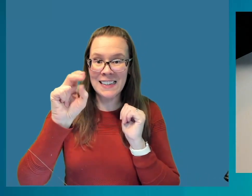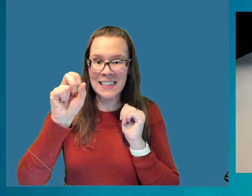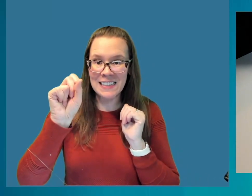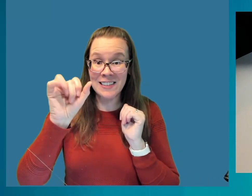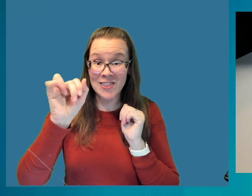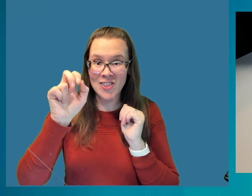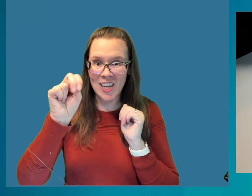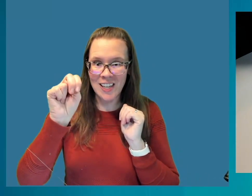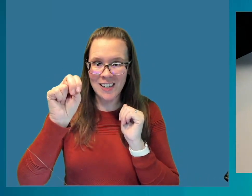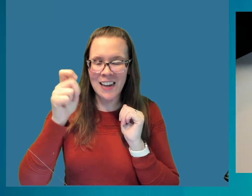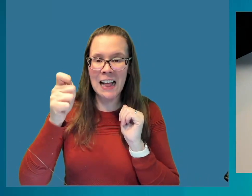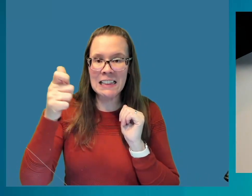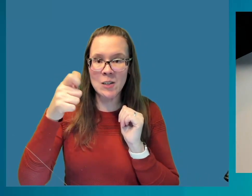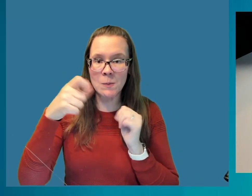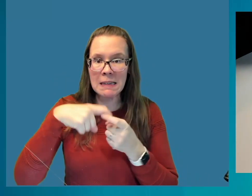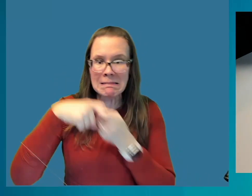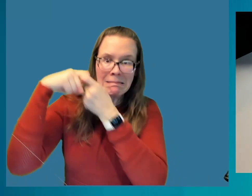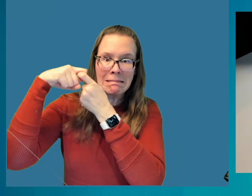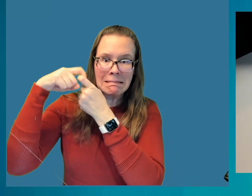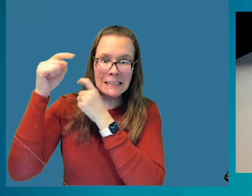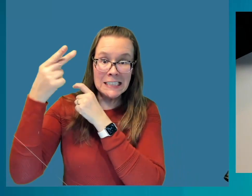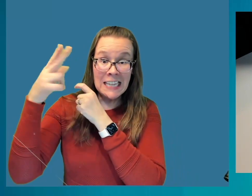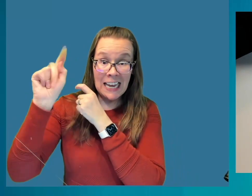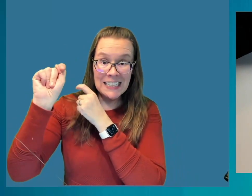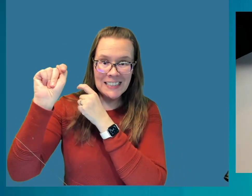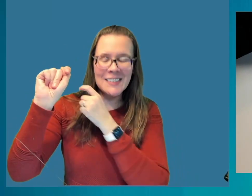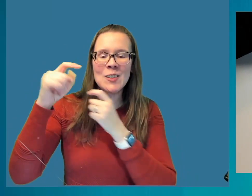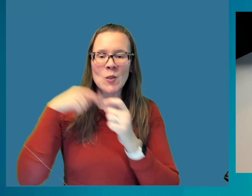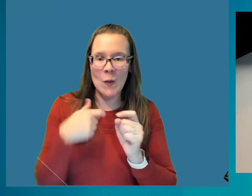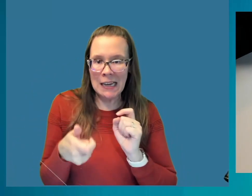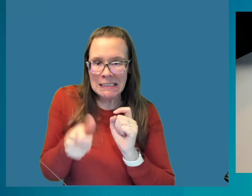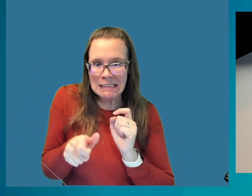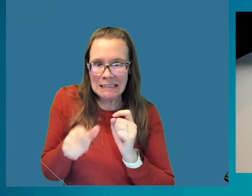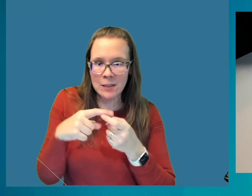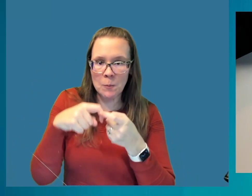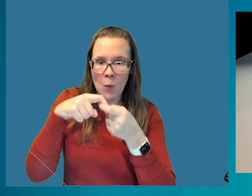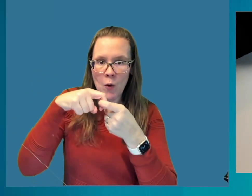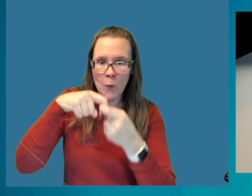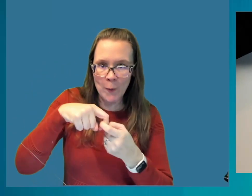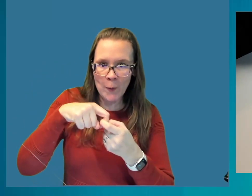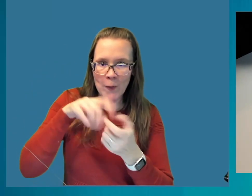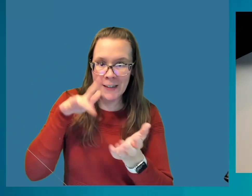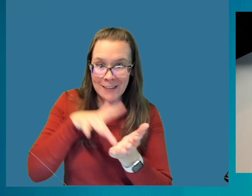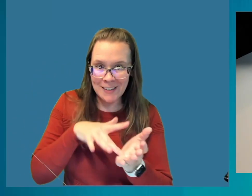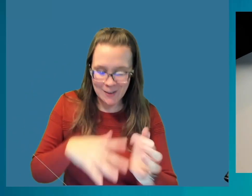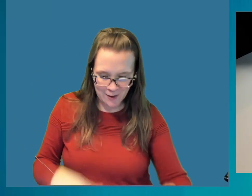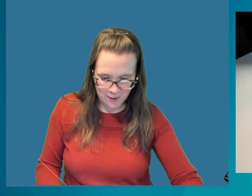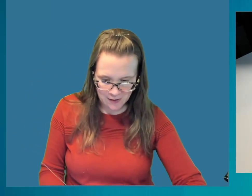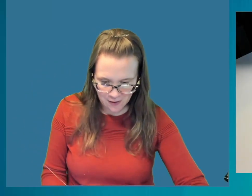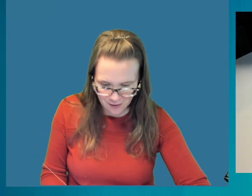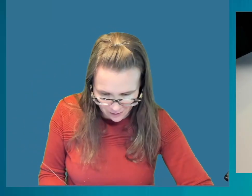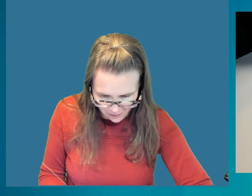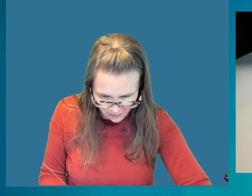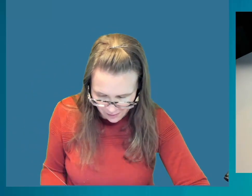be turned under, um, so I feel pretty safe. And I just noticed that my tension is a little bit tight